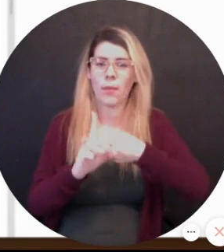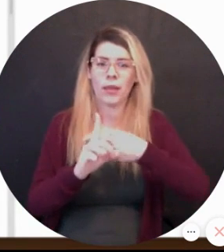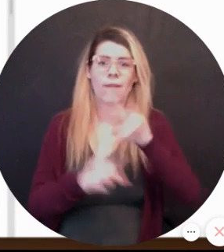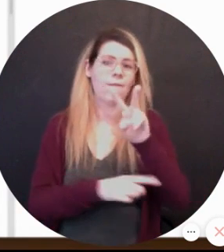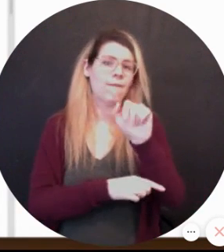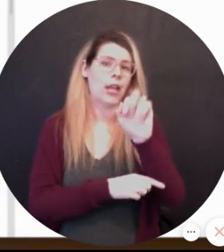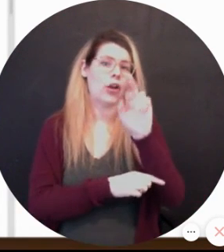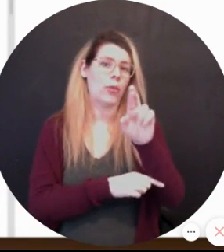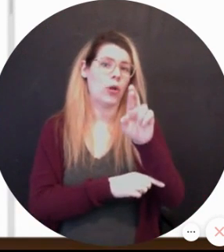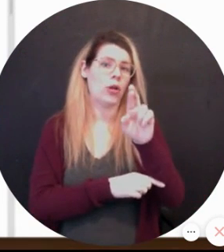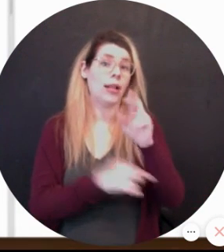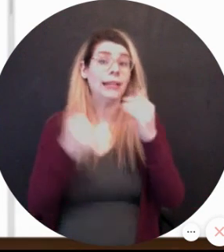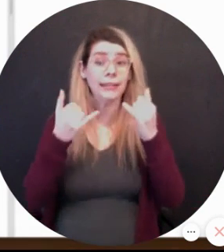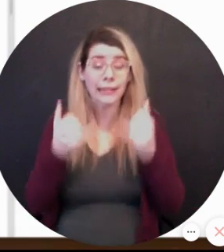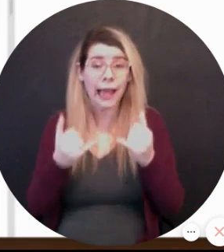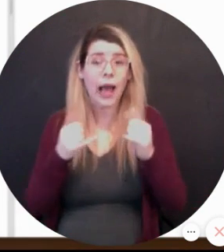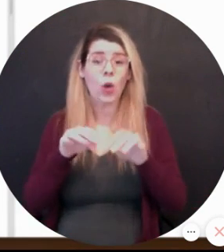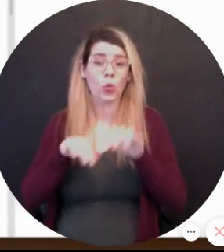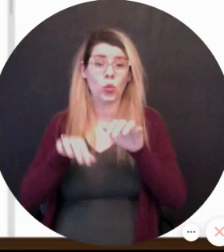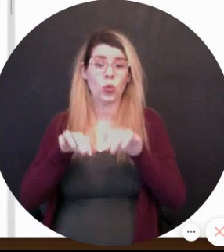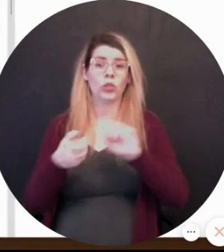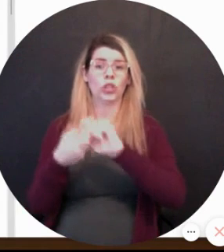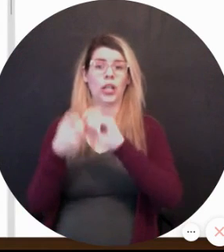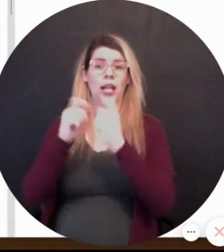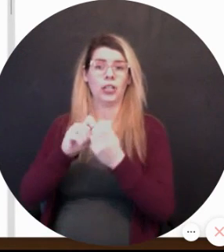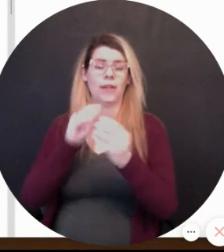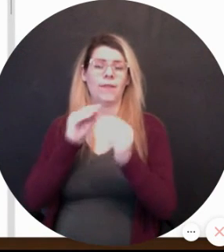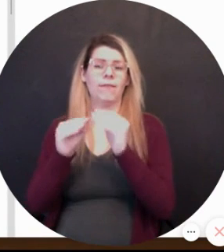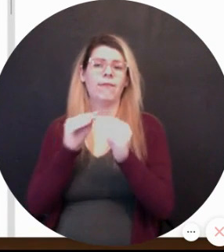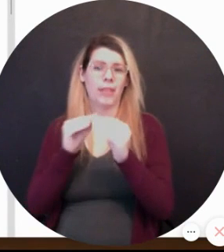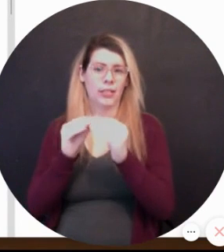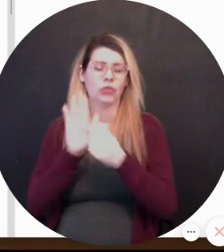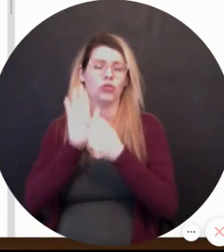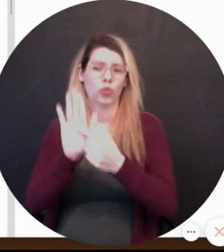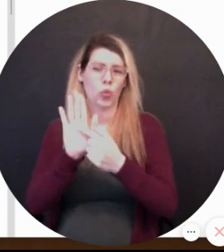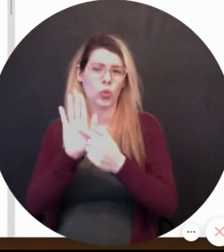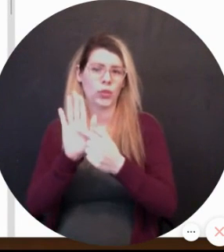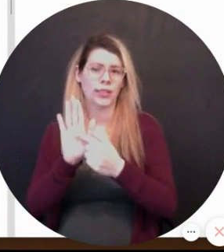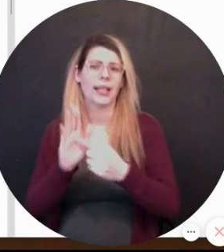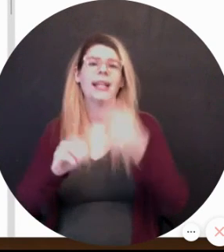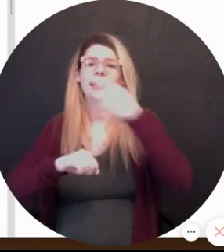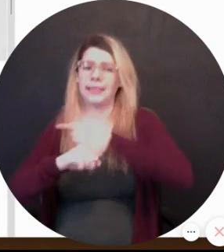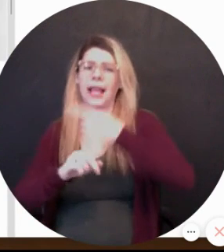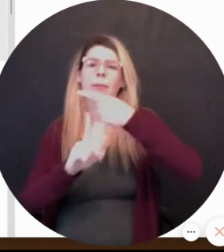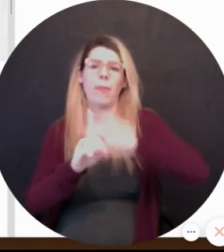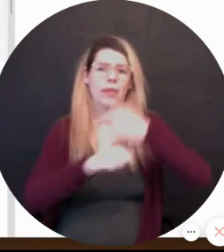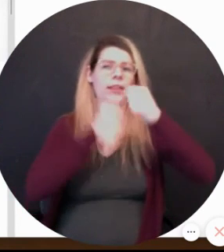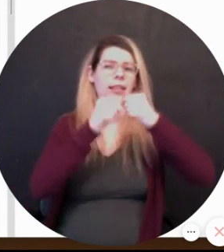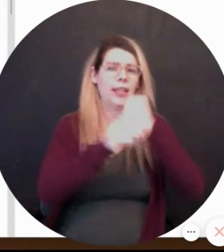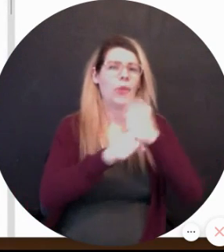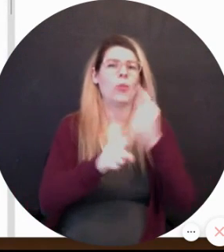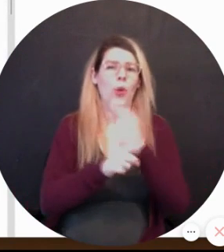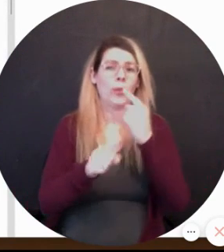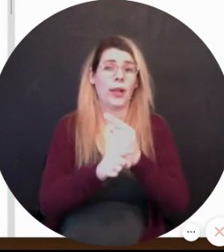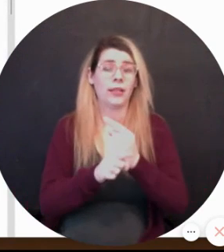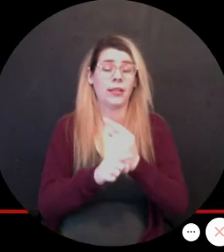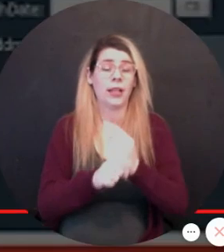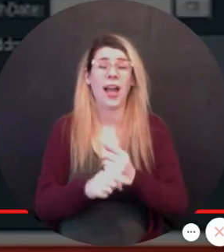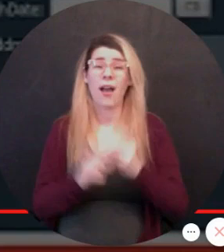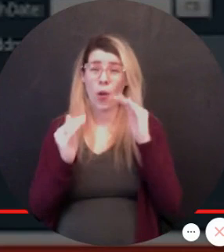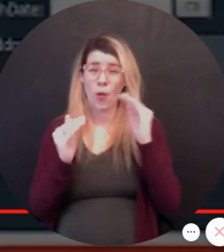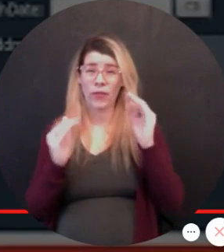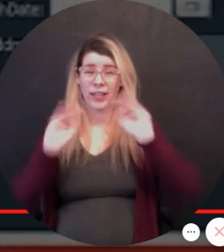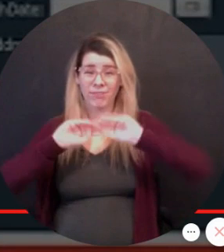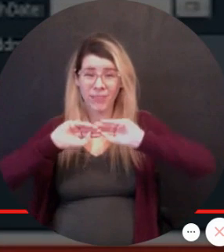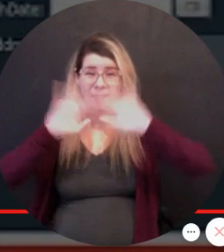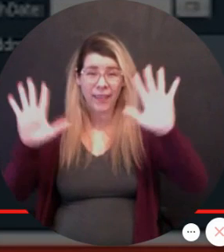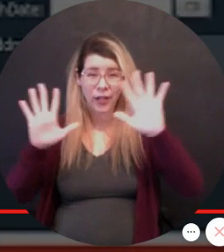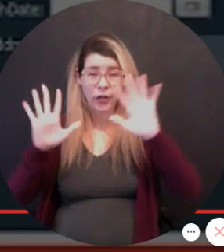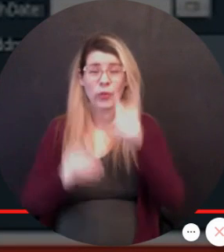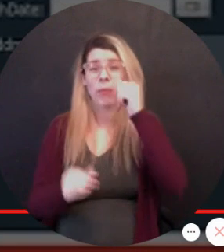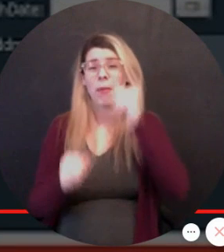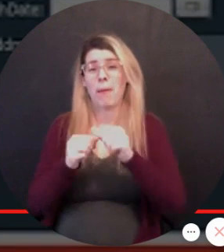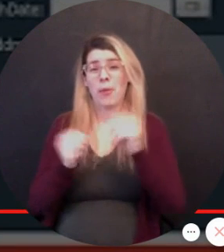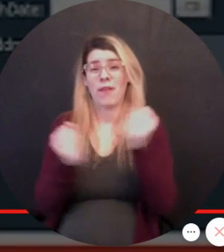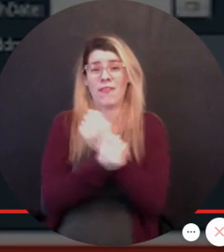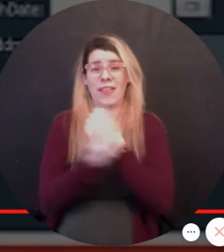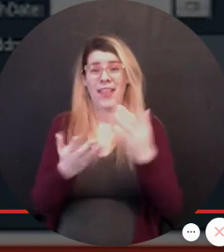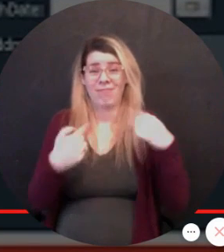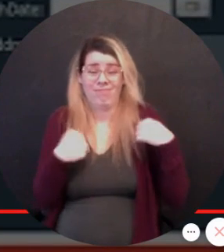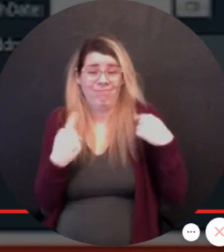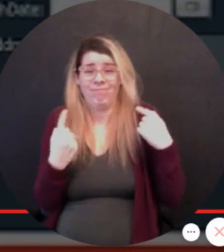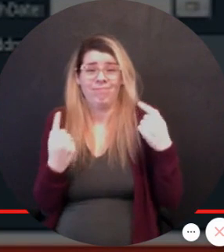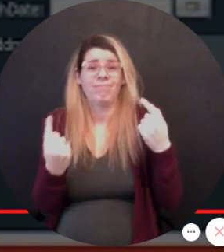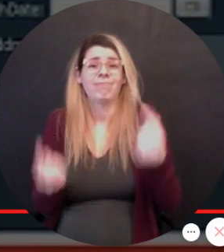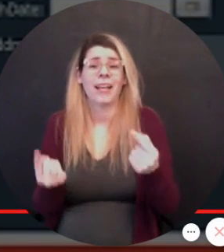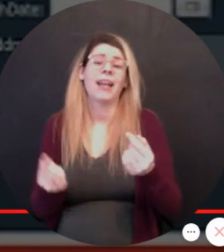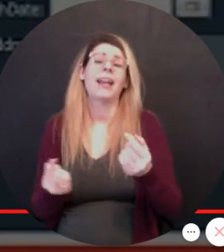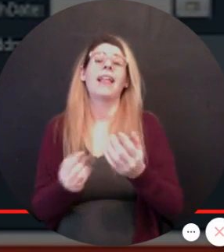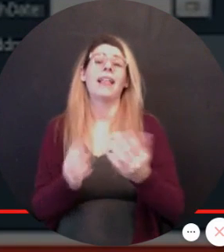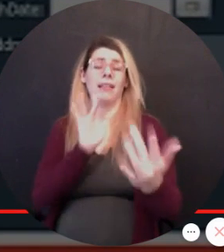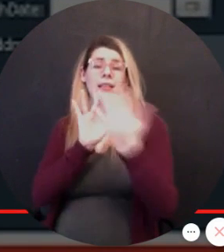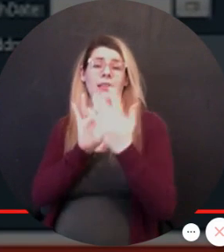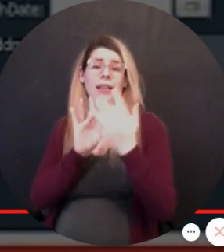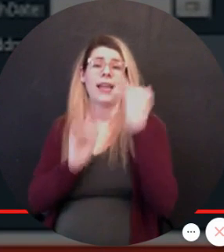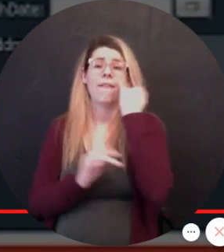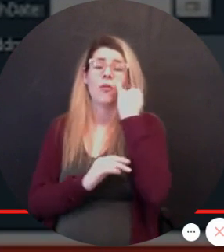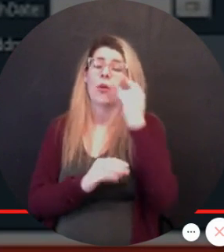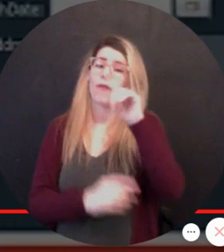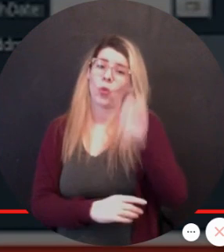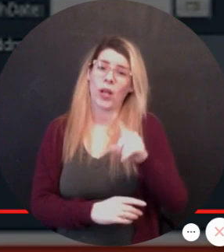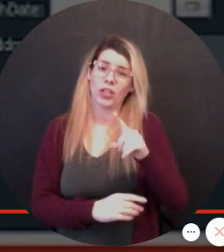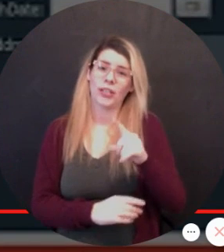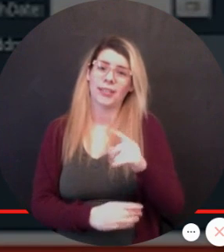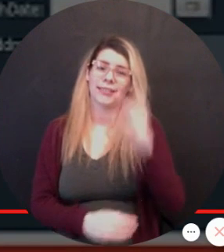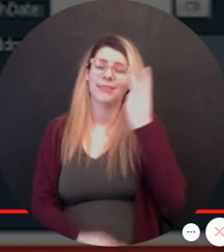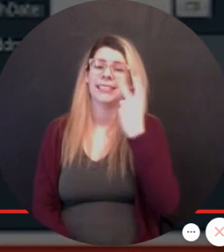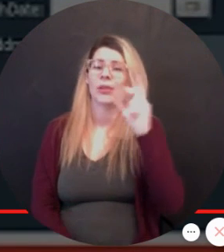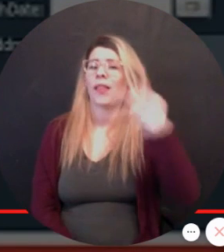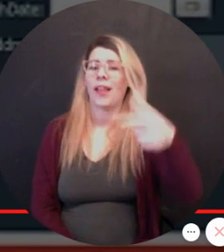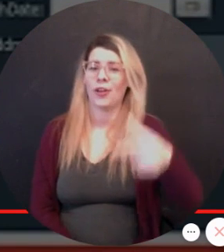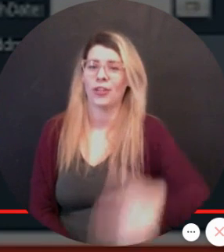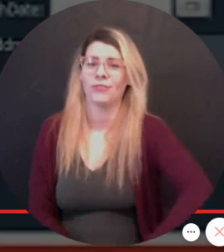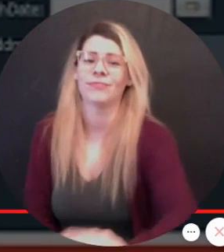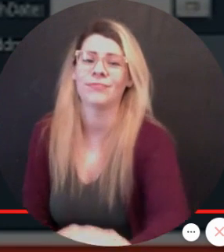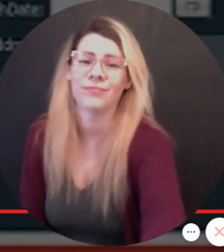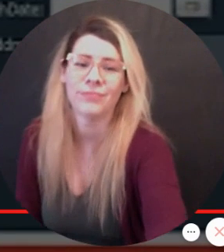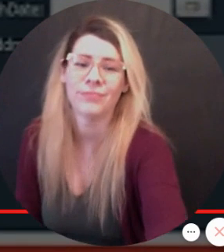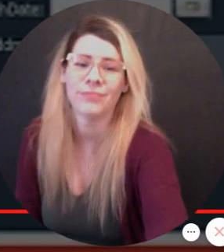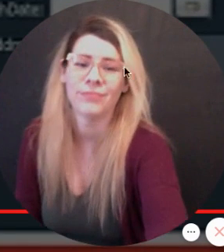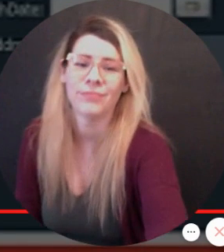I hope this was a good refresher please reach out if you have any questions. See ya.